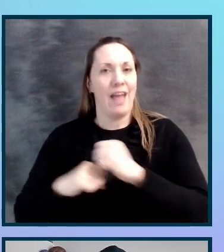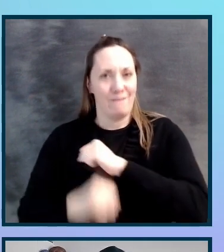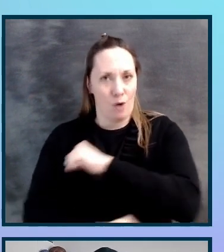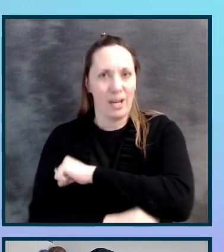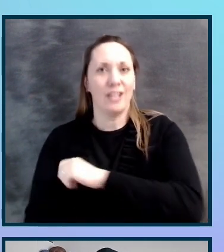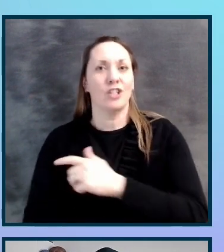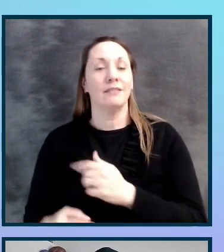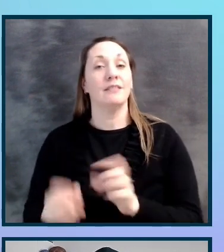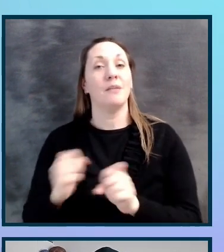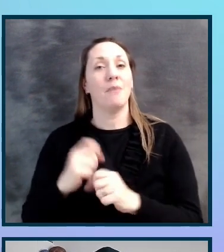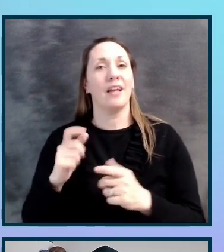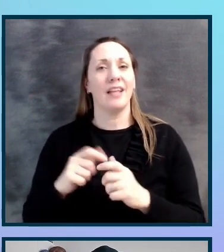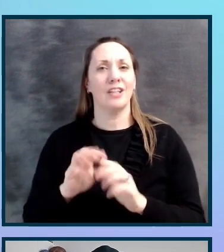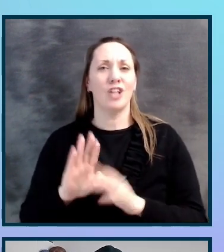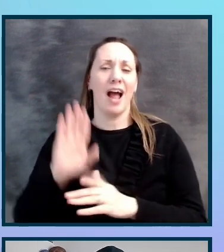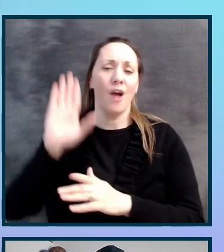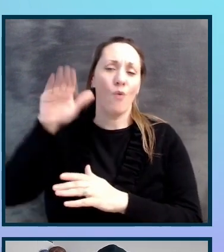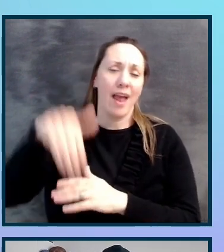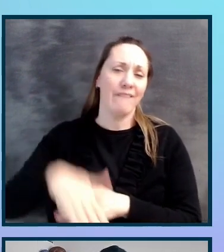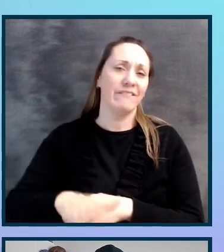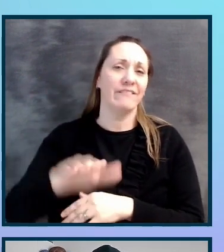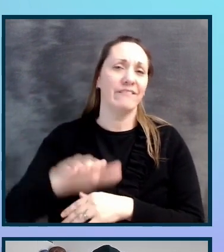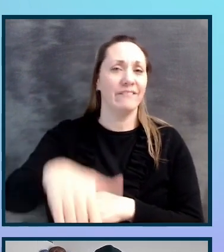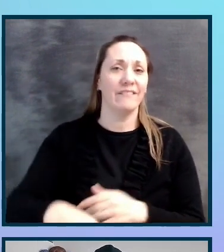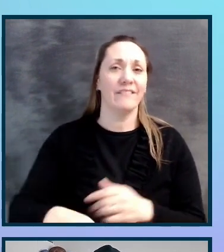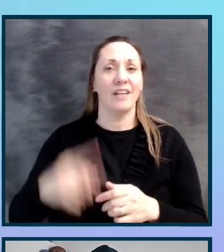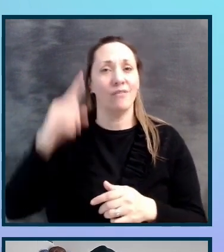to make that giant wave of accessibility, get those people board with it.